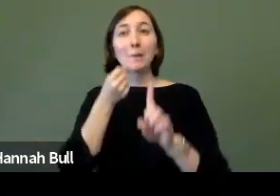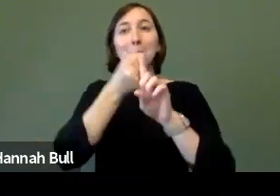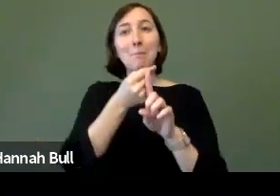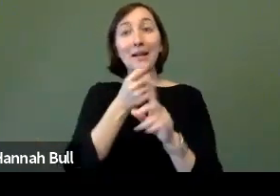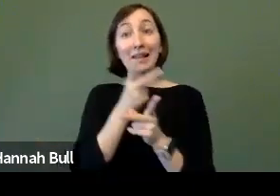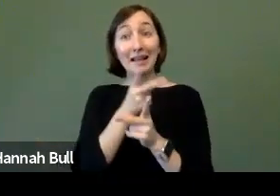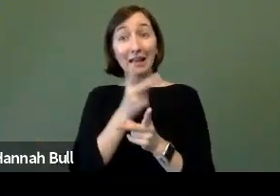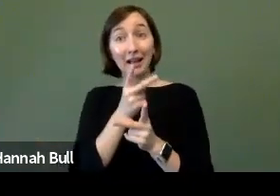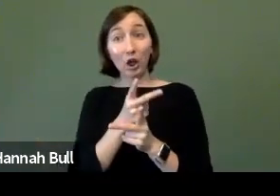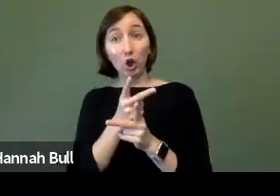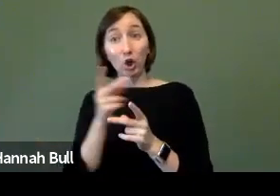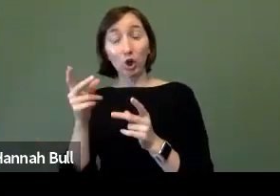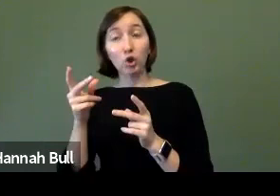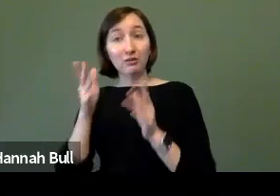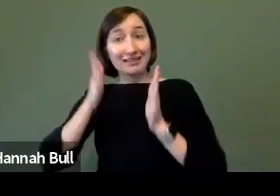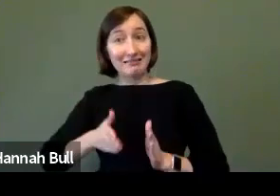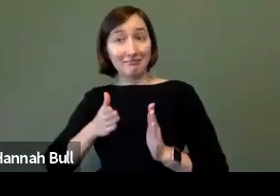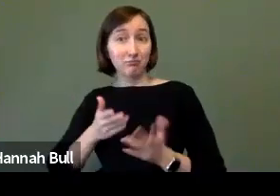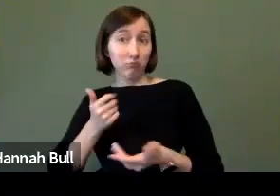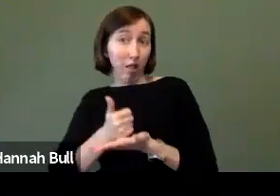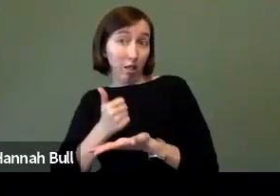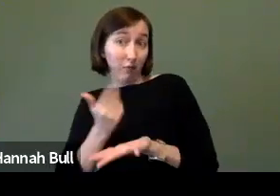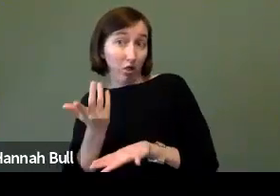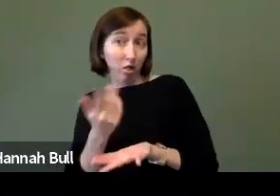Danny Housley: Yes. Kate Brady: One of the things we've been